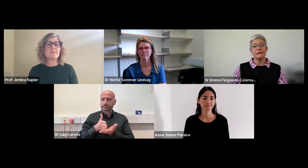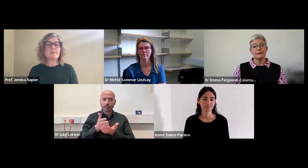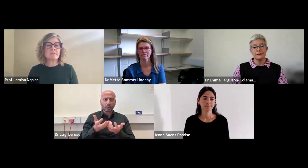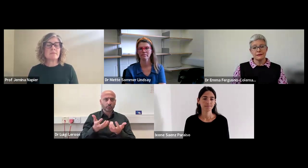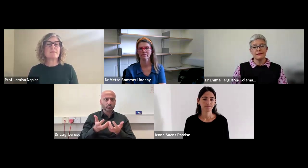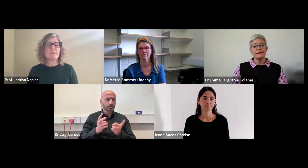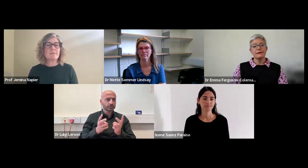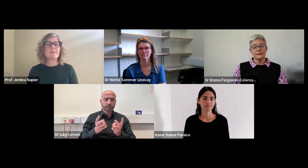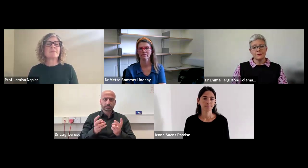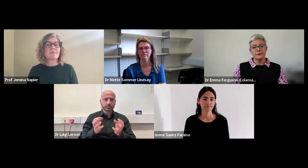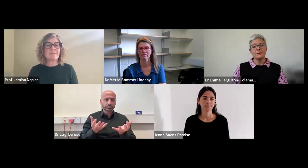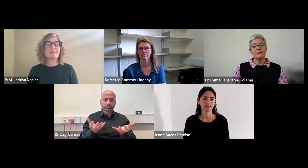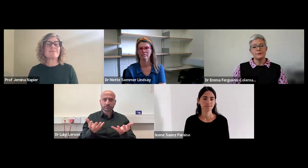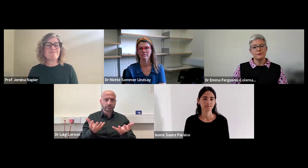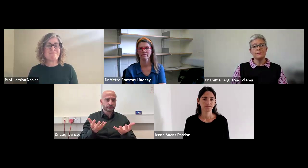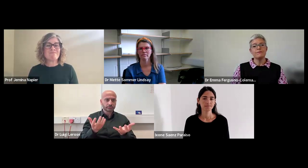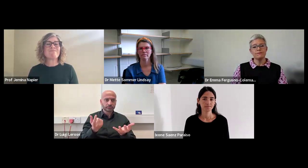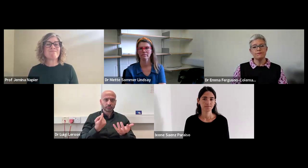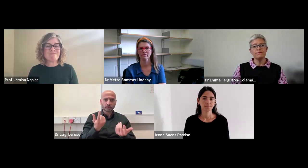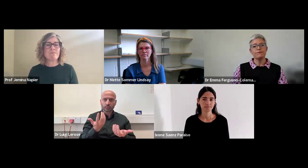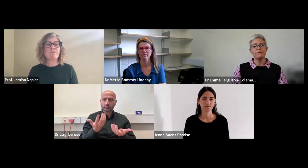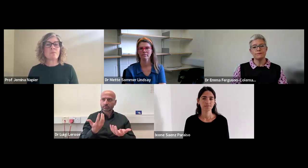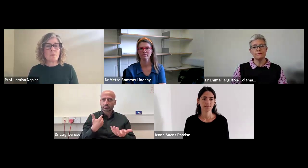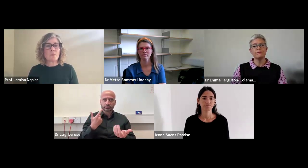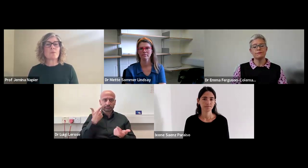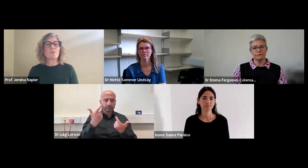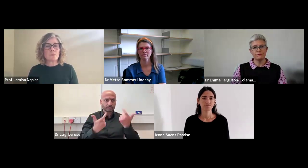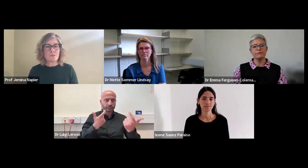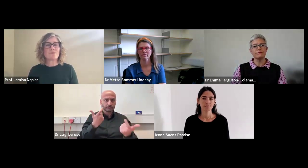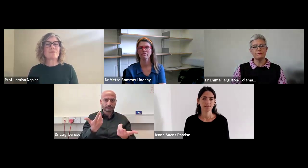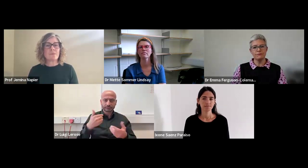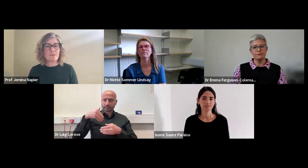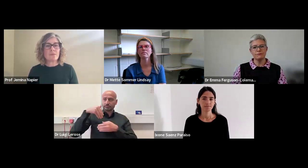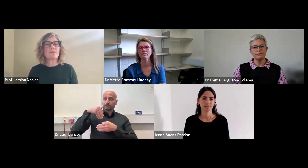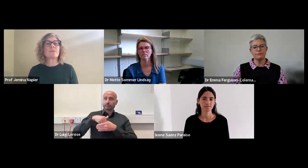there was a large gap... I didn't know how to navigate what was going on, I didn't understand